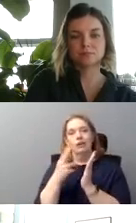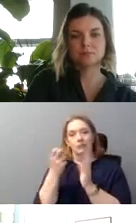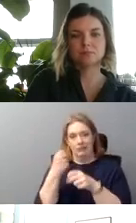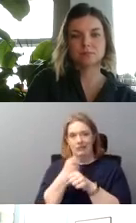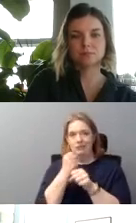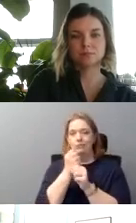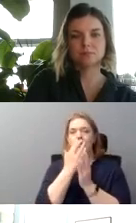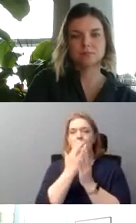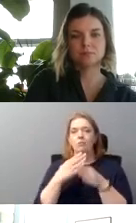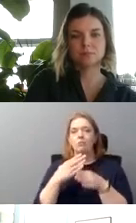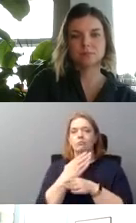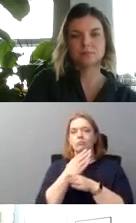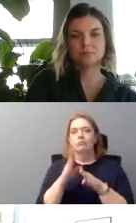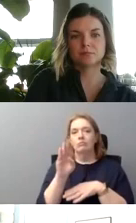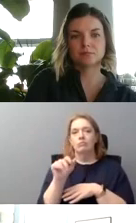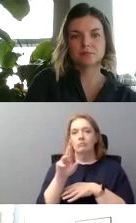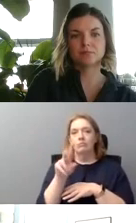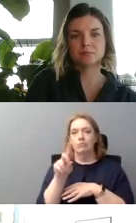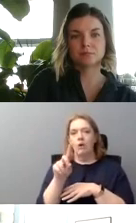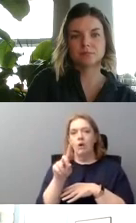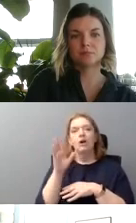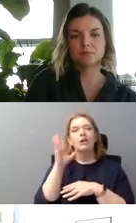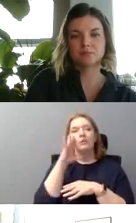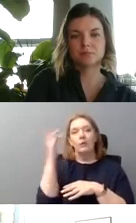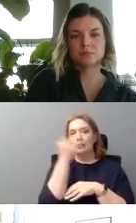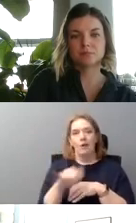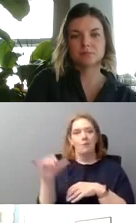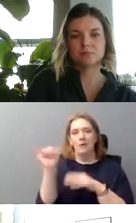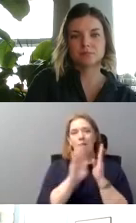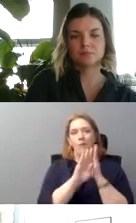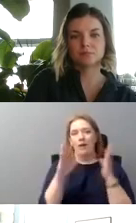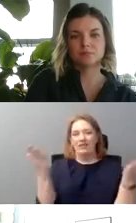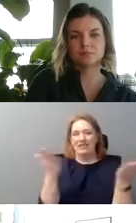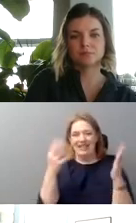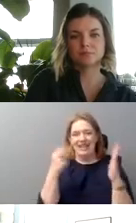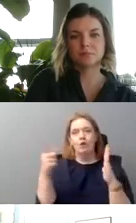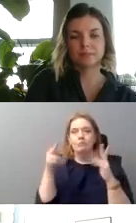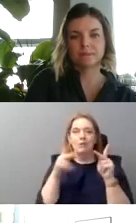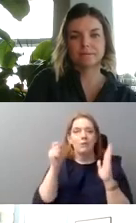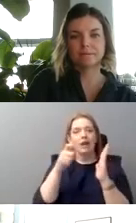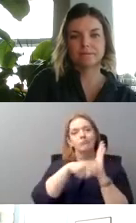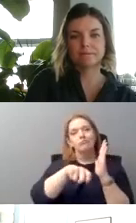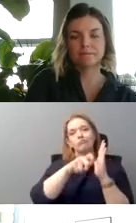He's going to make them look amber like the walls in here, and just, he's a very interaction driven